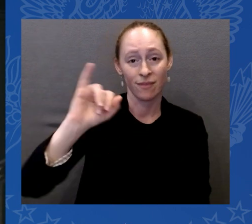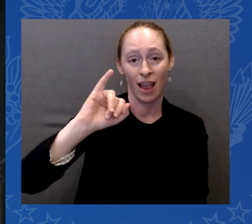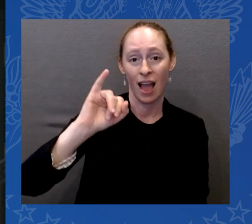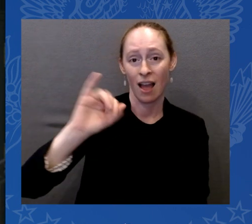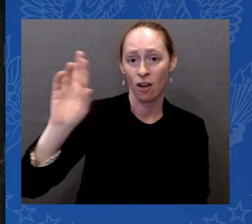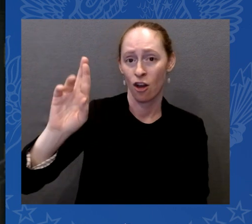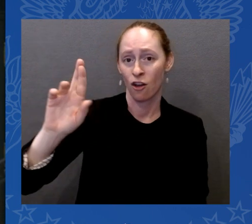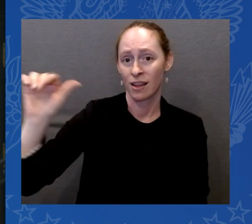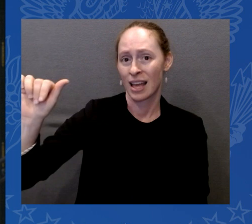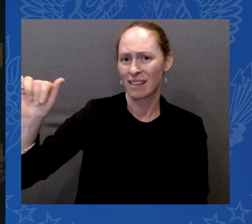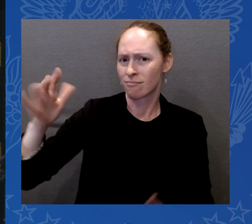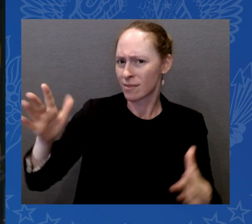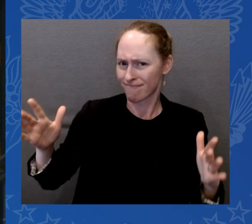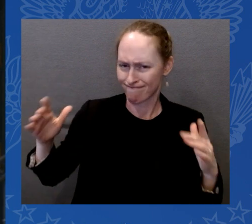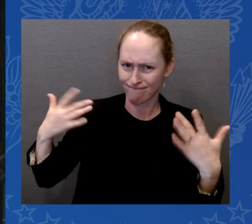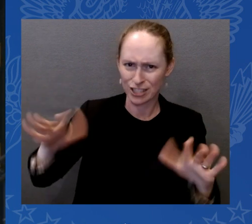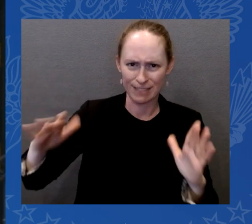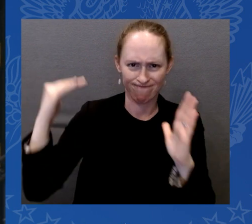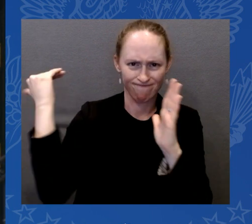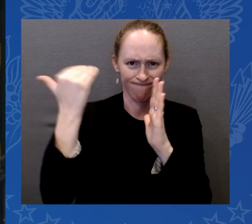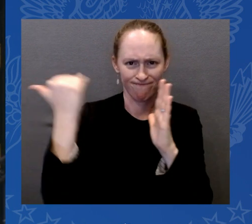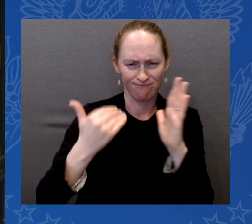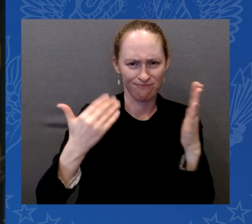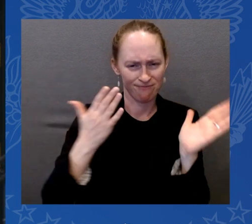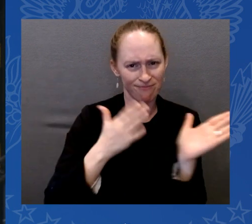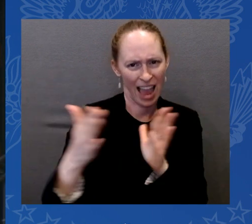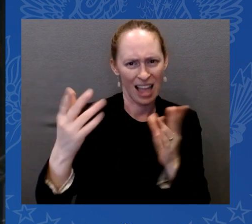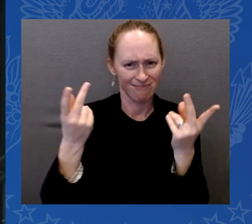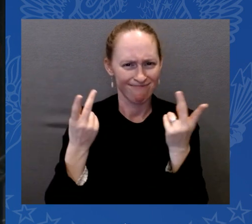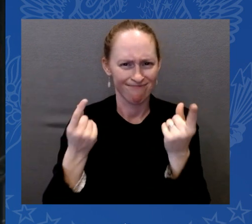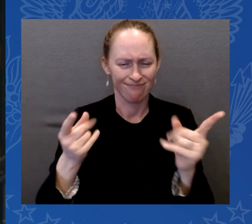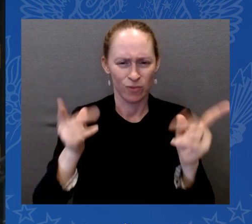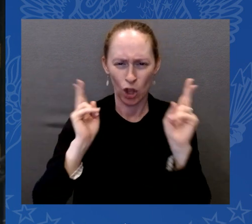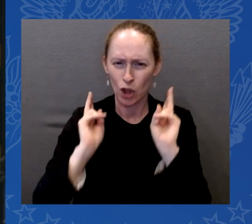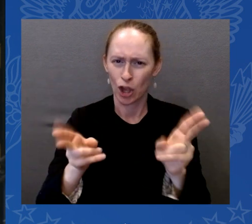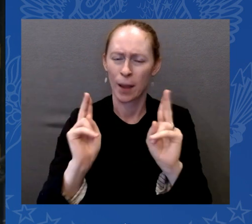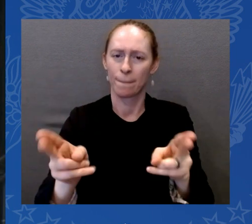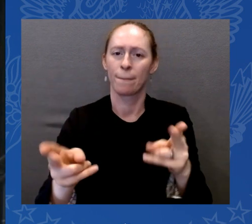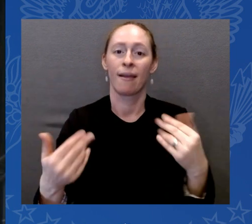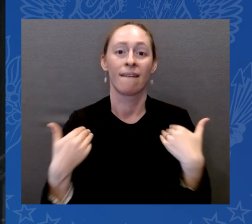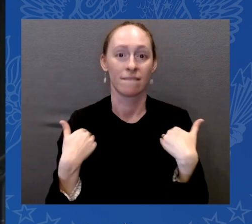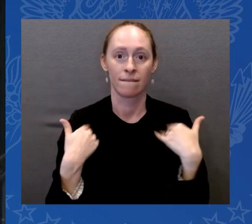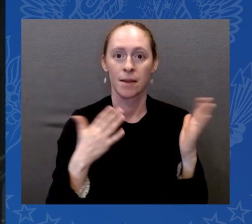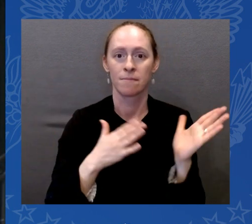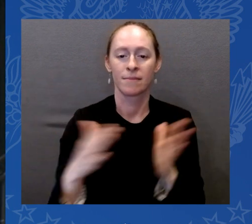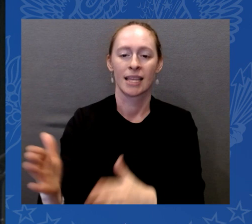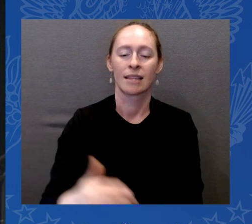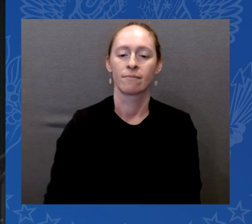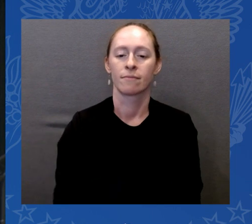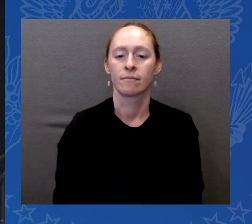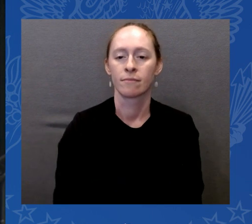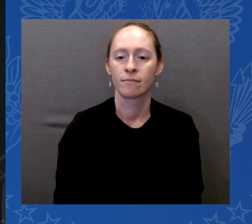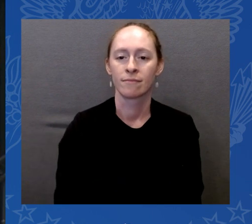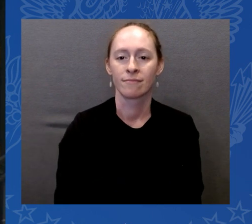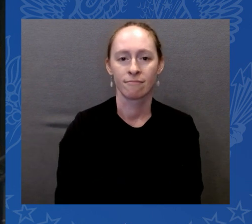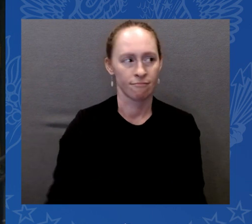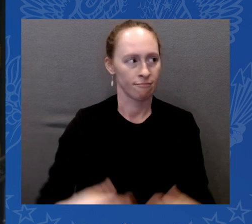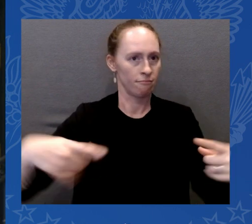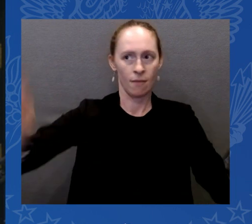as the Speaker said, "Ever, ever, ever." Over $360 billion.